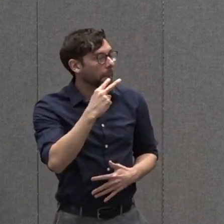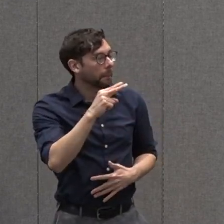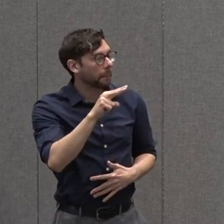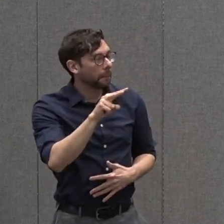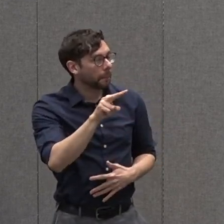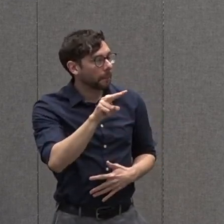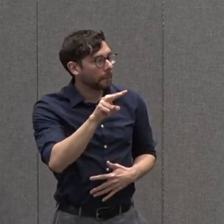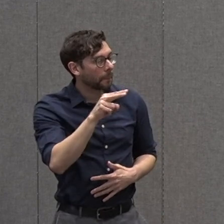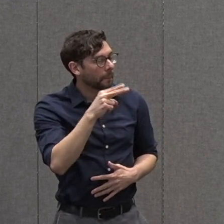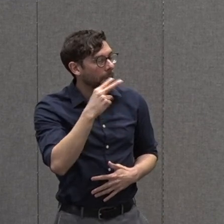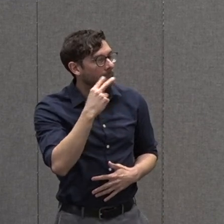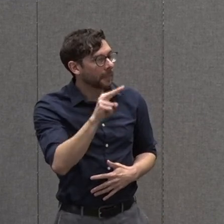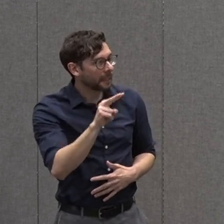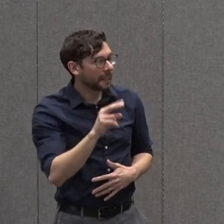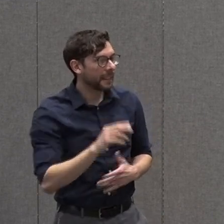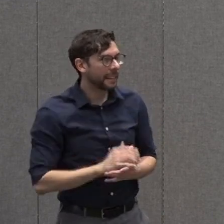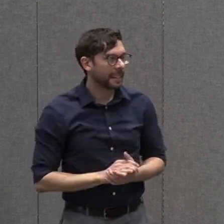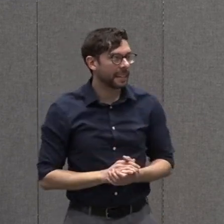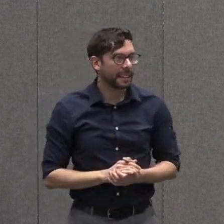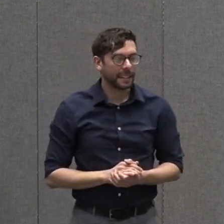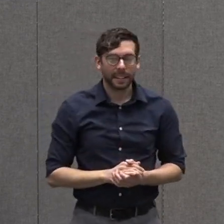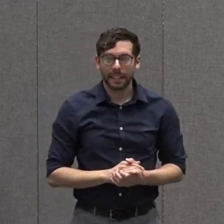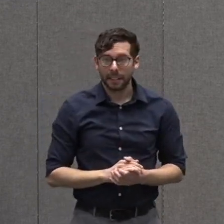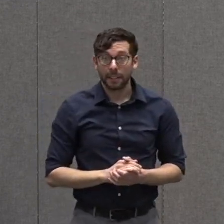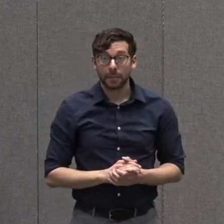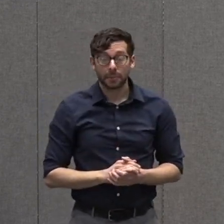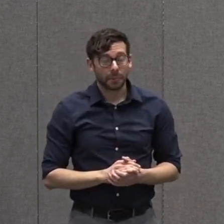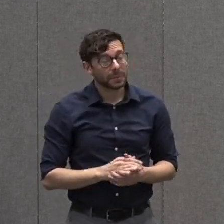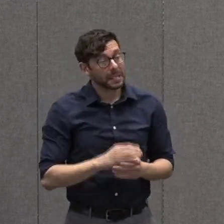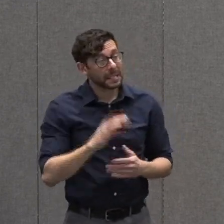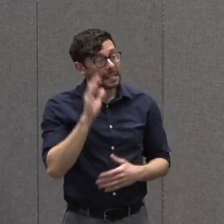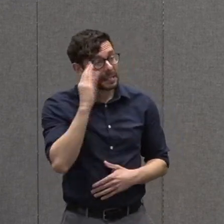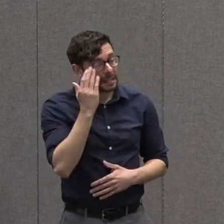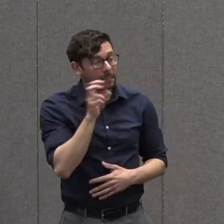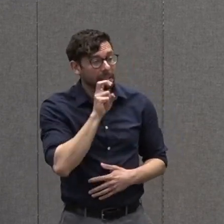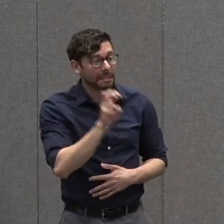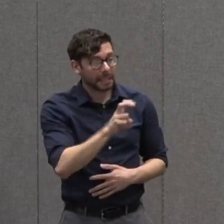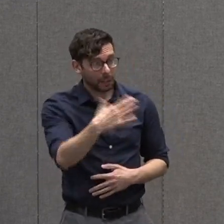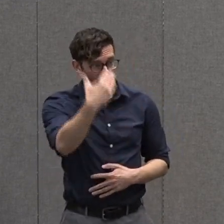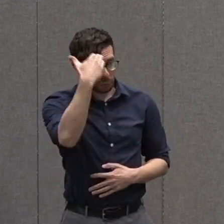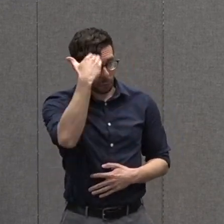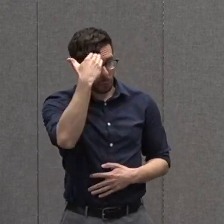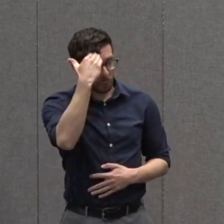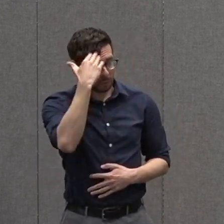Yeah, let's see if he can see here. So yeah, he's very aware of what's going on. He is ready to defend himself.